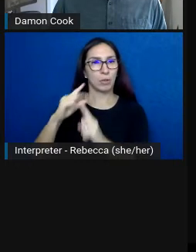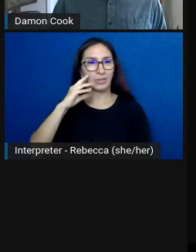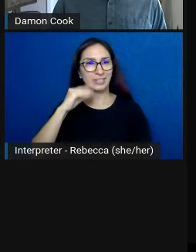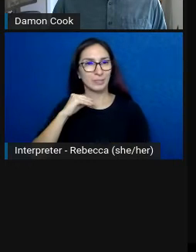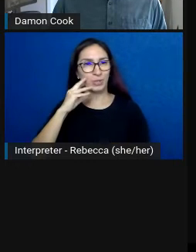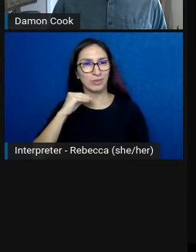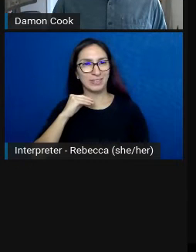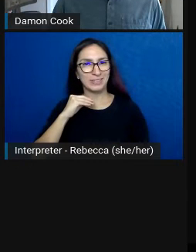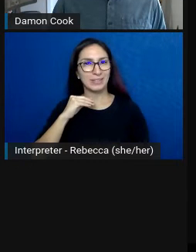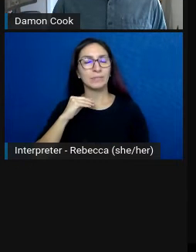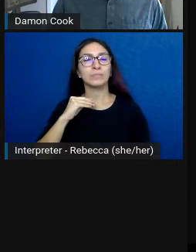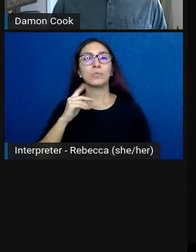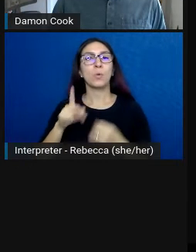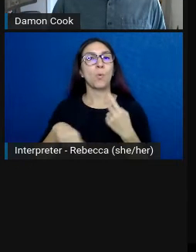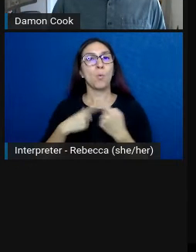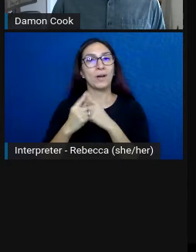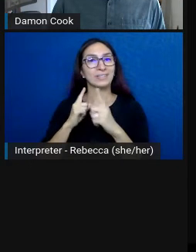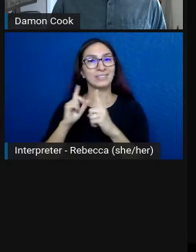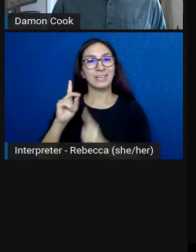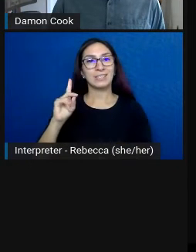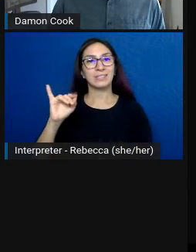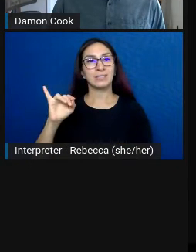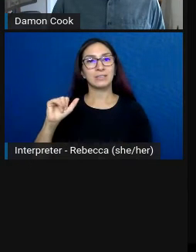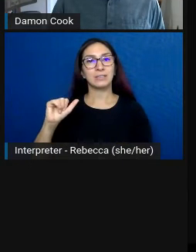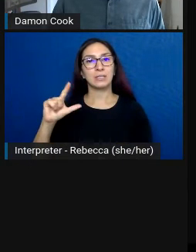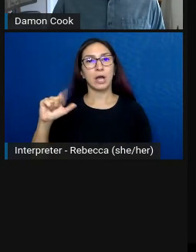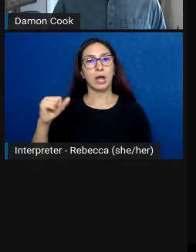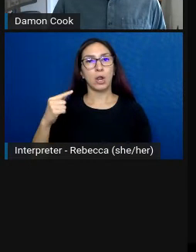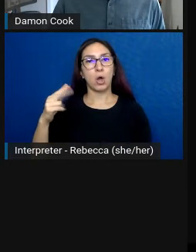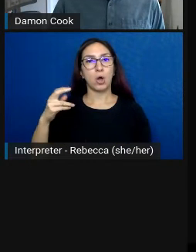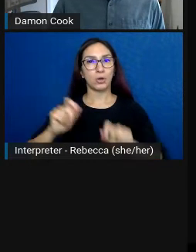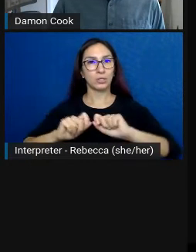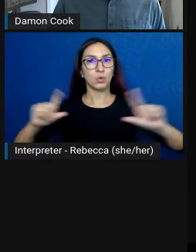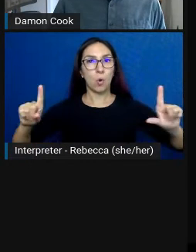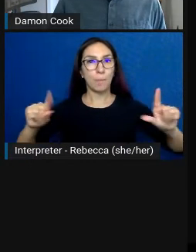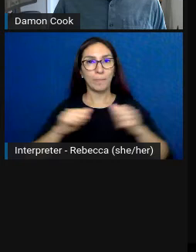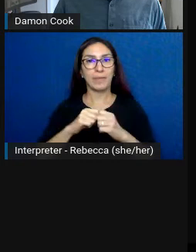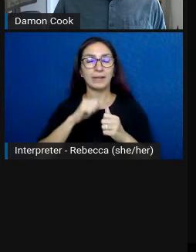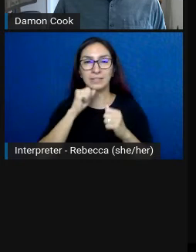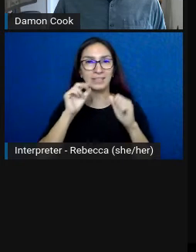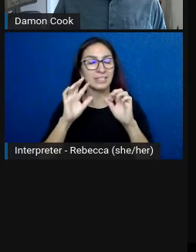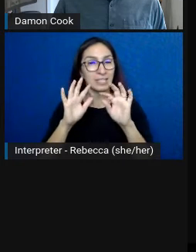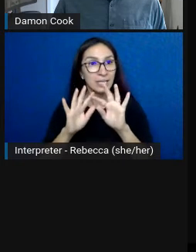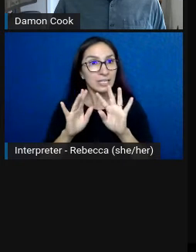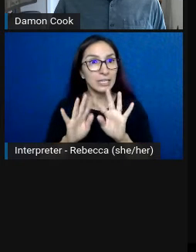Once a dialog is open, it is not only important to trap and maintain focus, but also be sure to make the rest